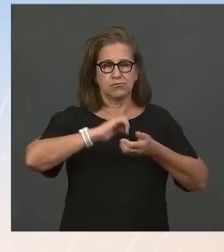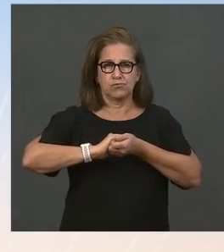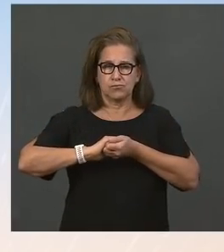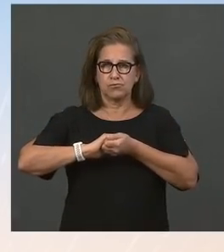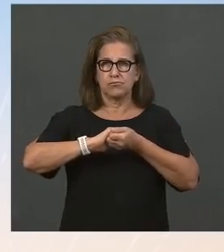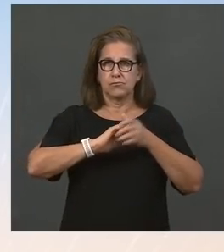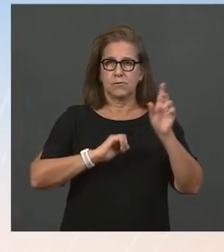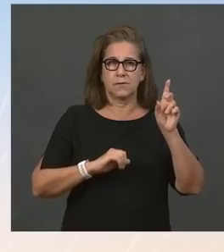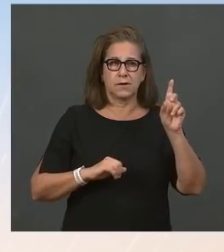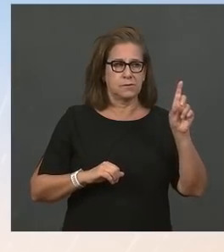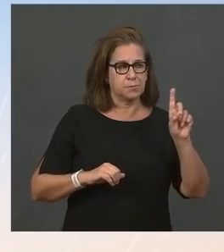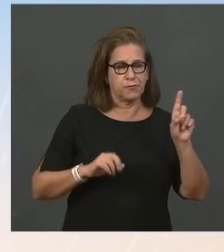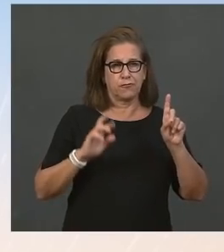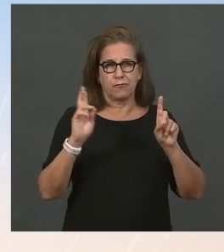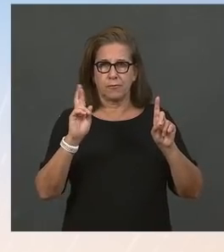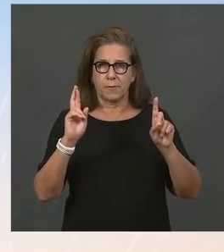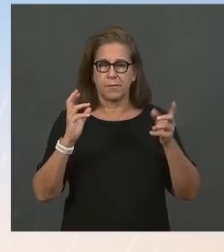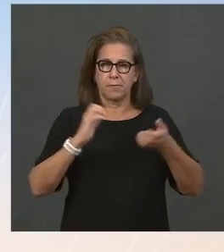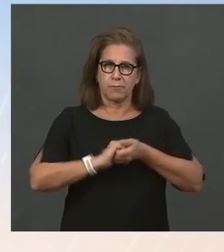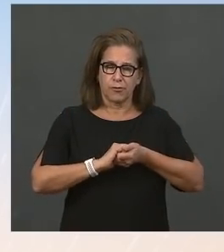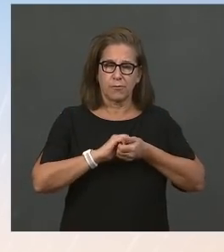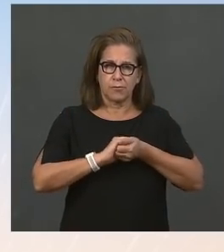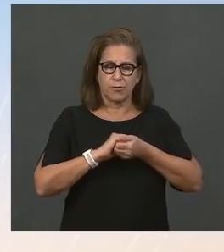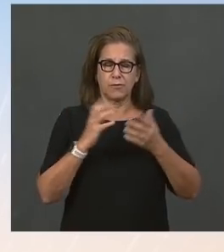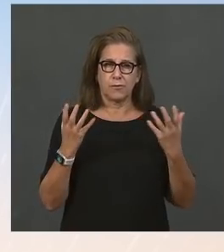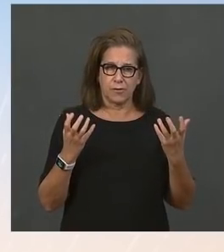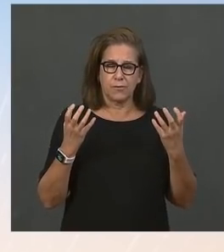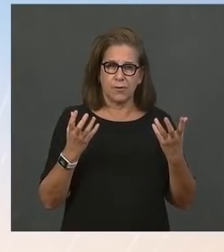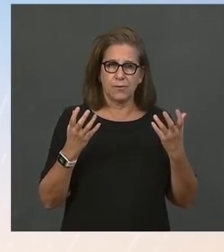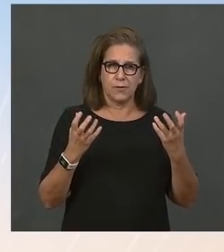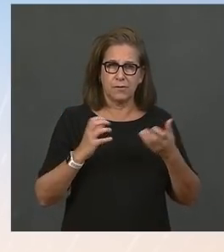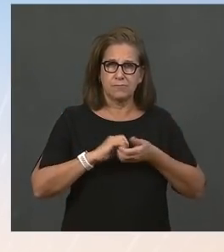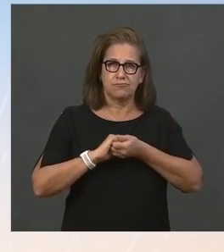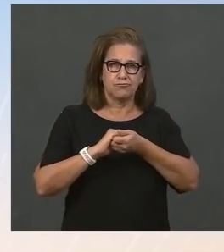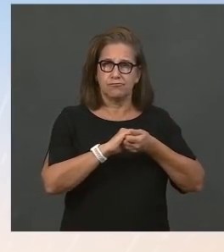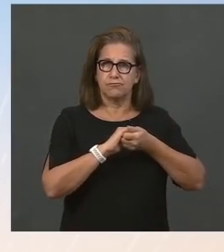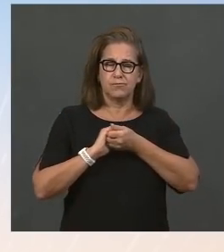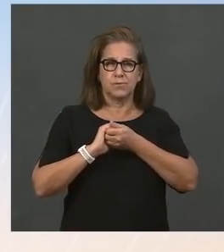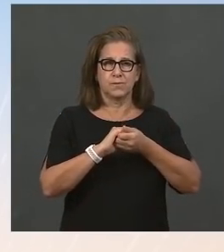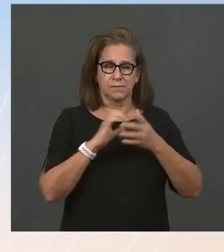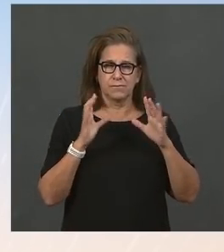that can get things done for the American people. When he helped lead the effort to authorize